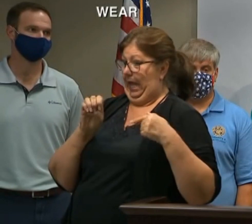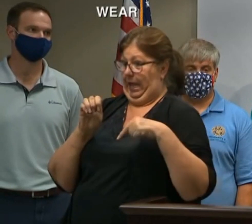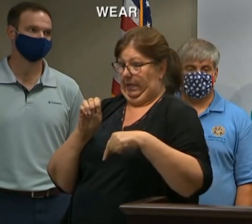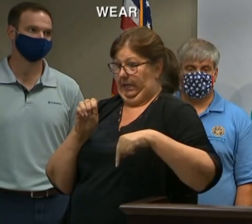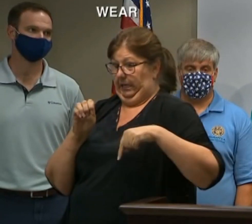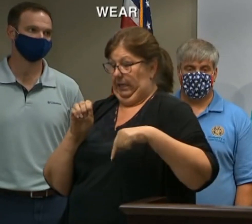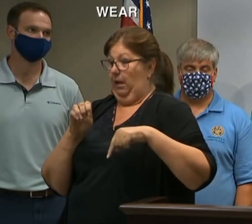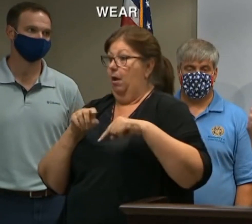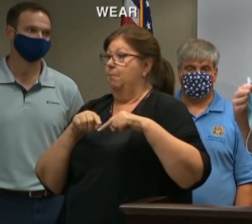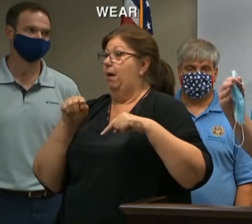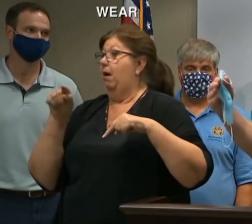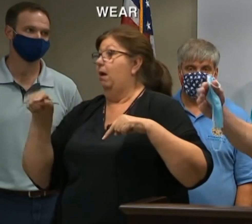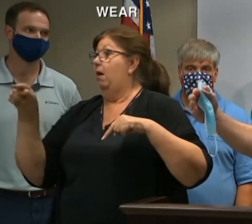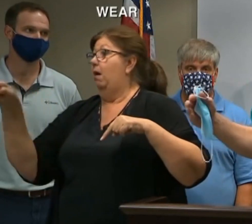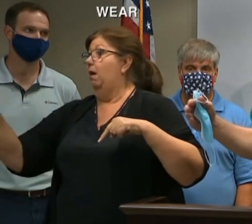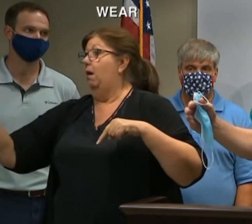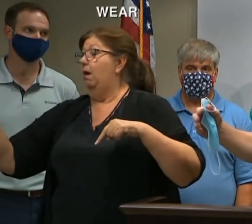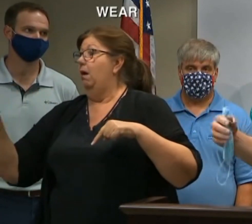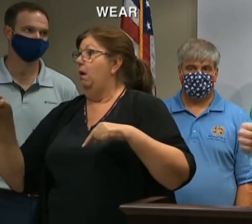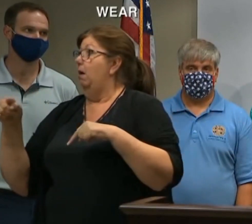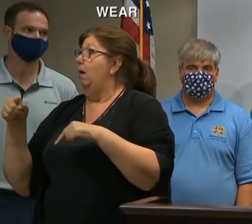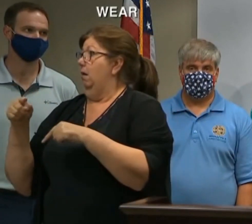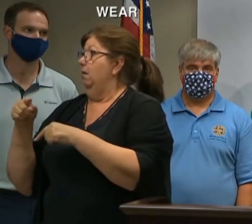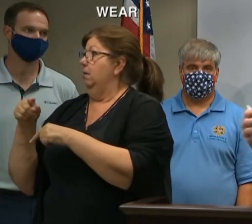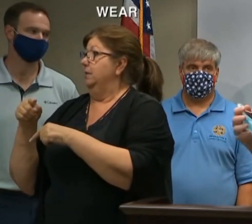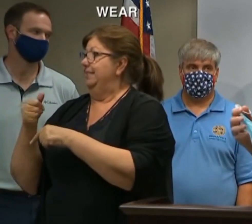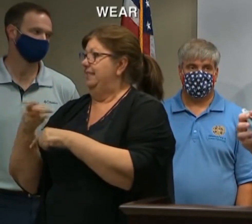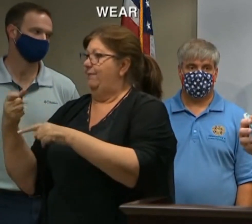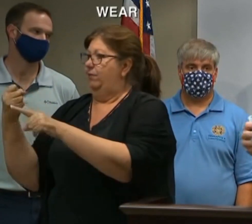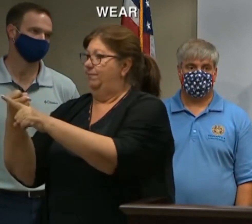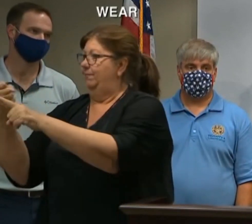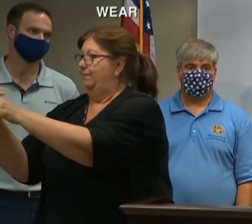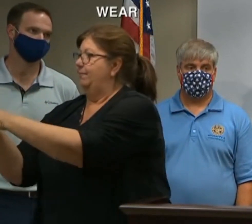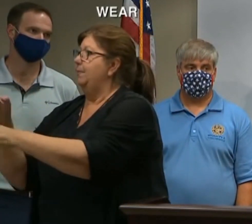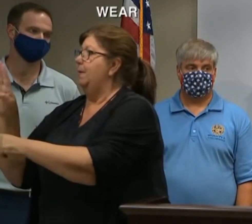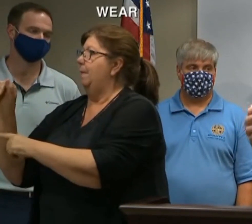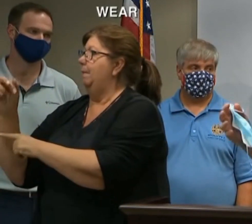was impacted by barges uh roadways missing or